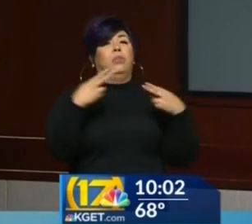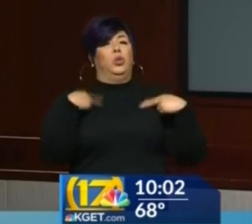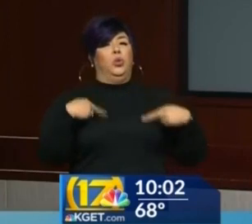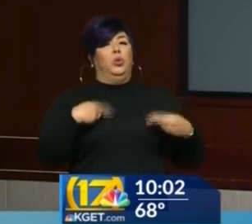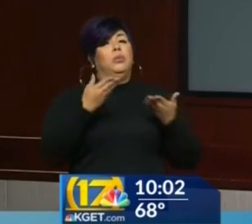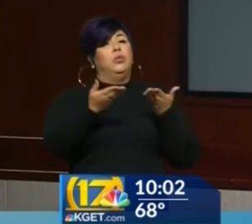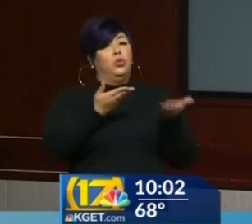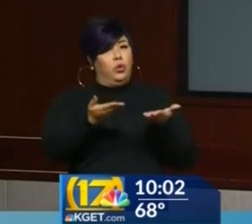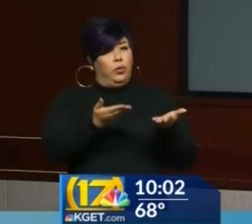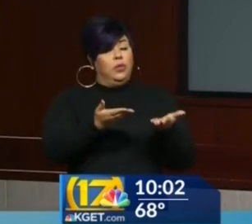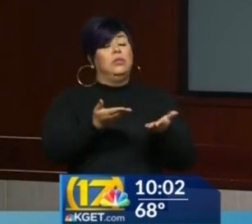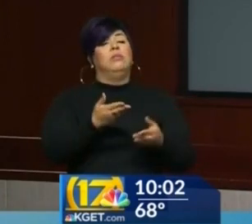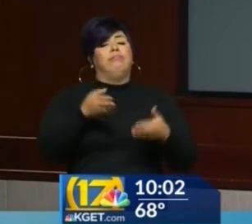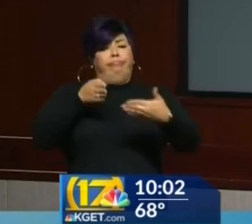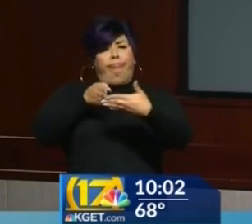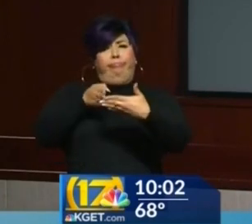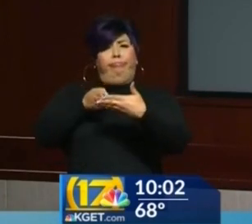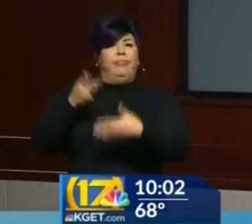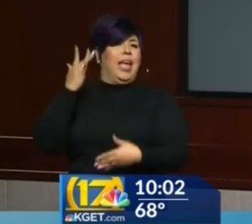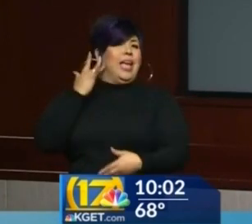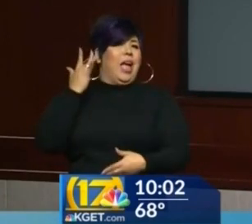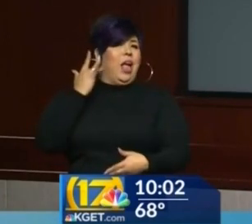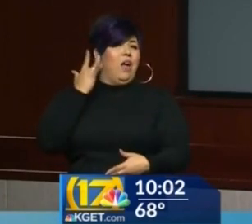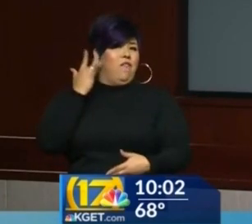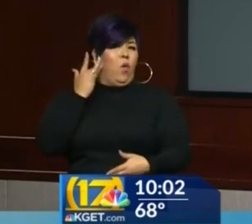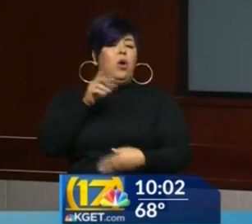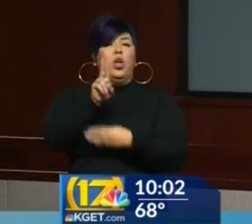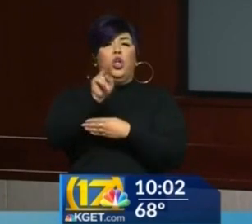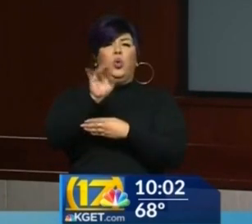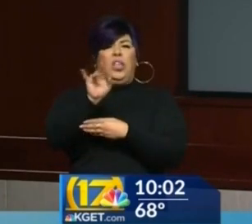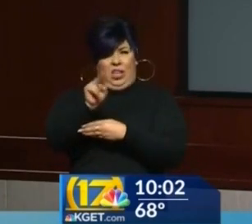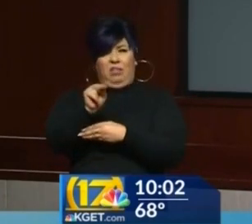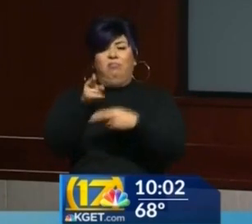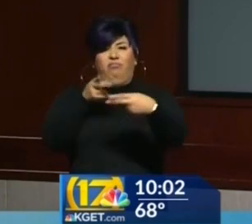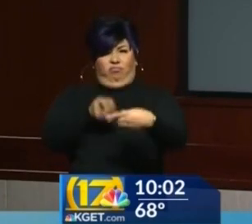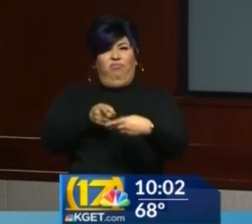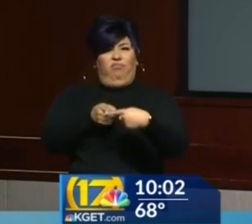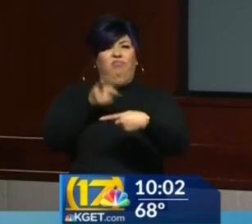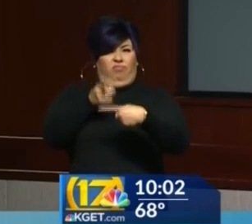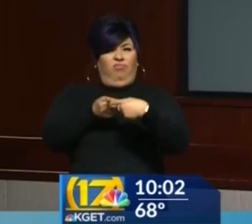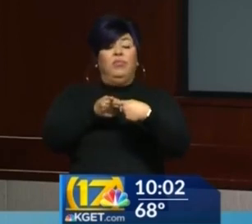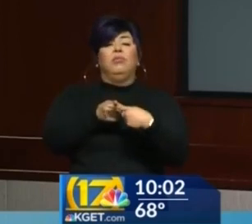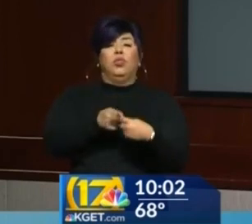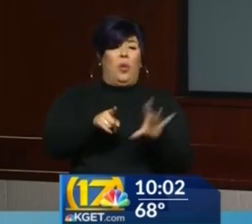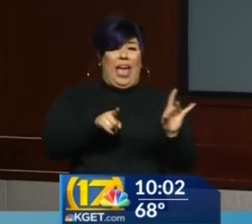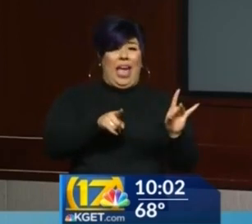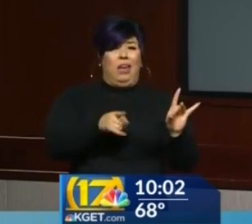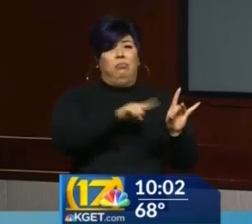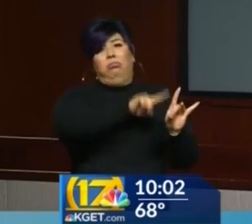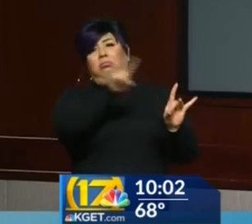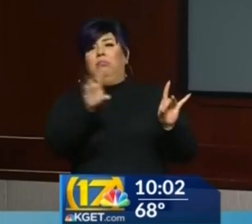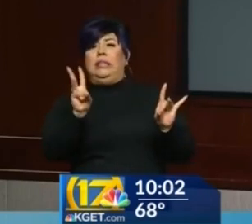THE CENTER ON MONDAY OCTOBER 12 I WILL BE AT THE DEPARTMENT